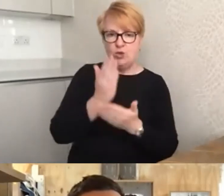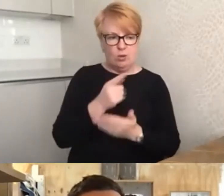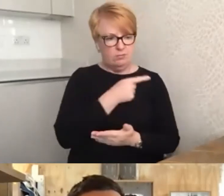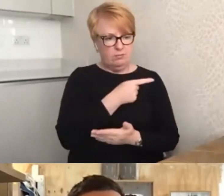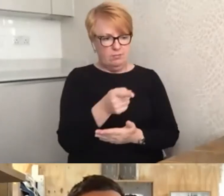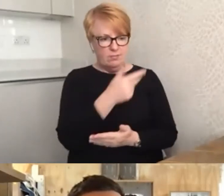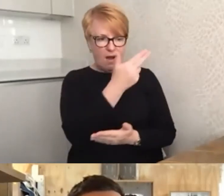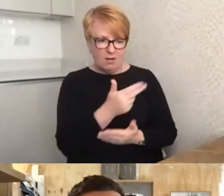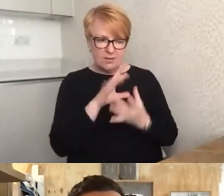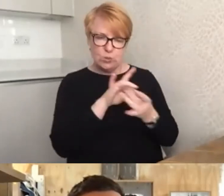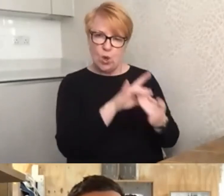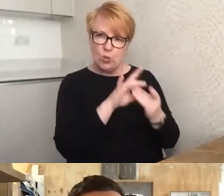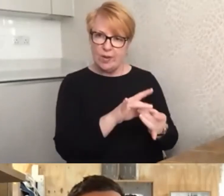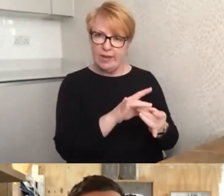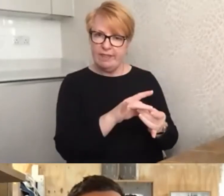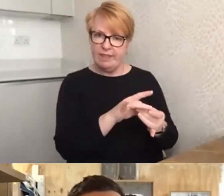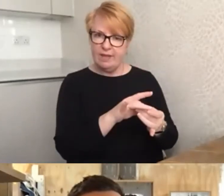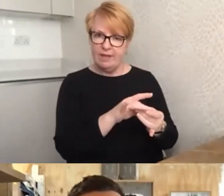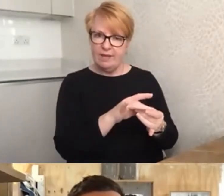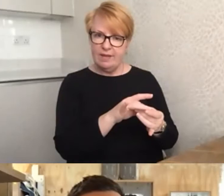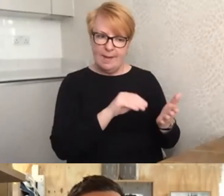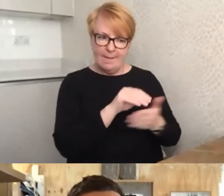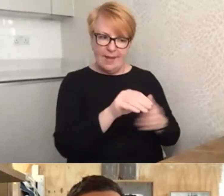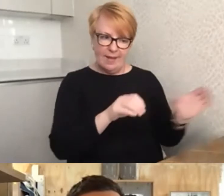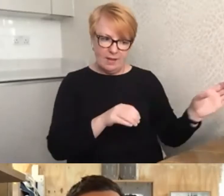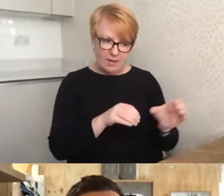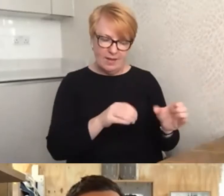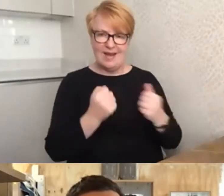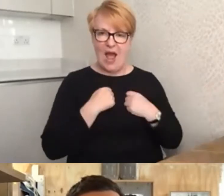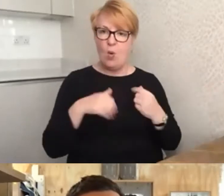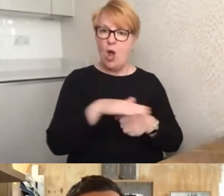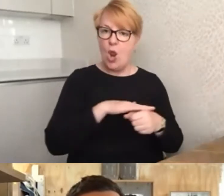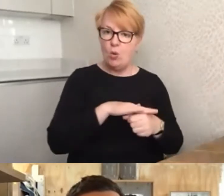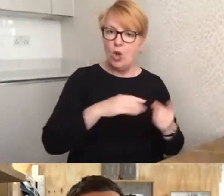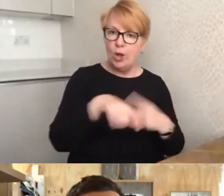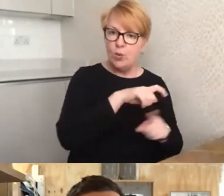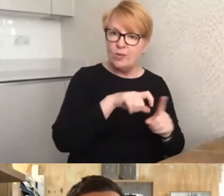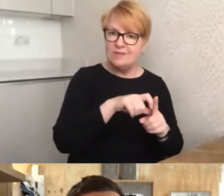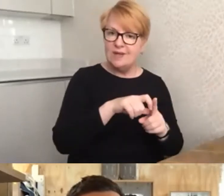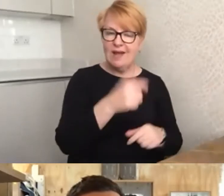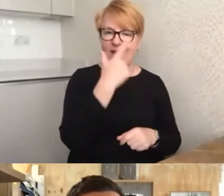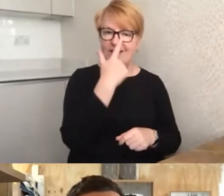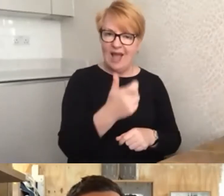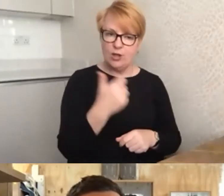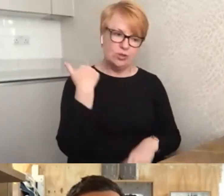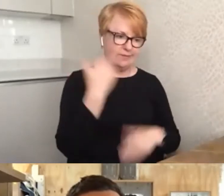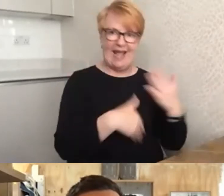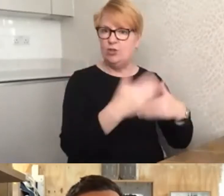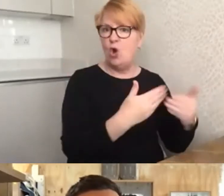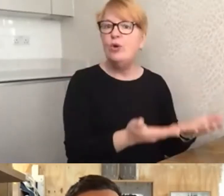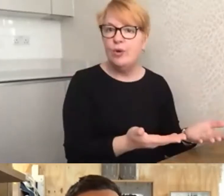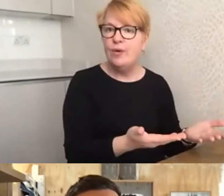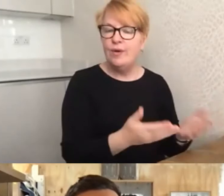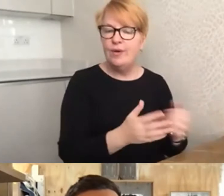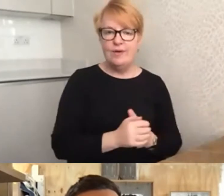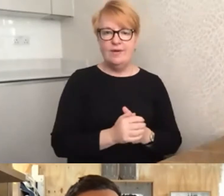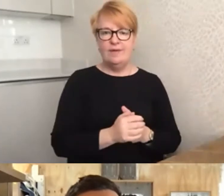and growing with in our local communities are able to just get on and either enjoy or think or